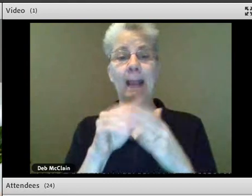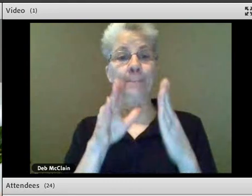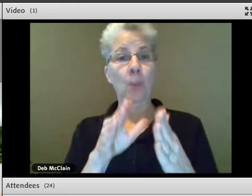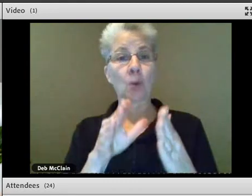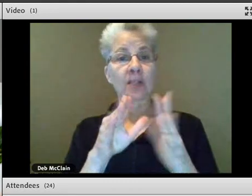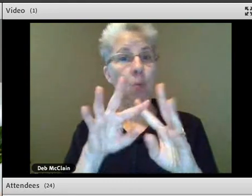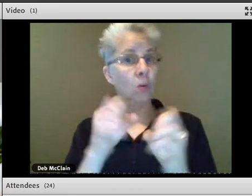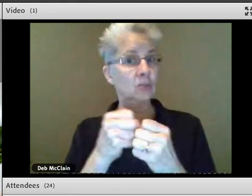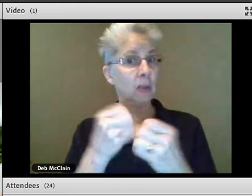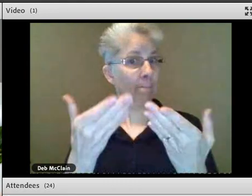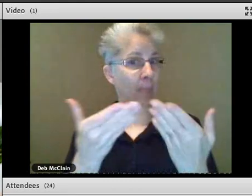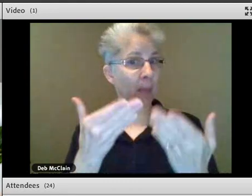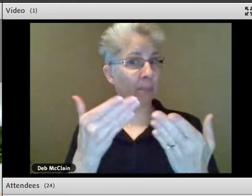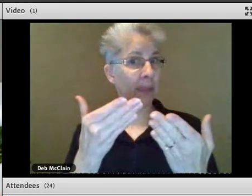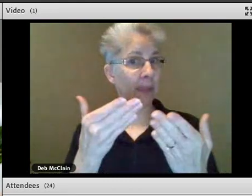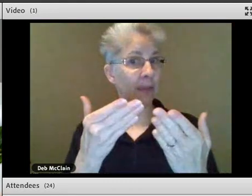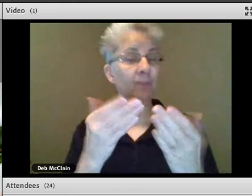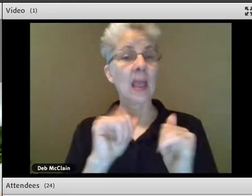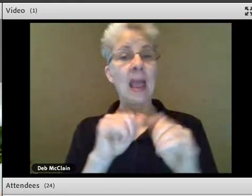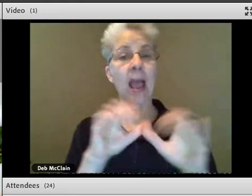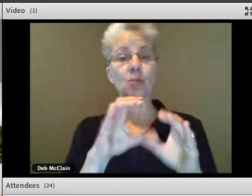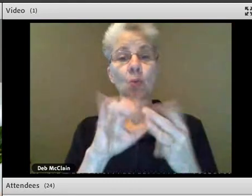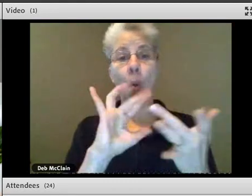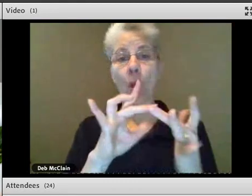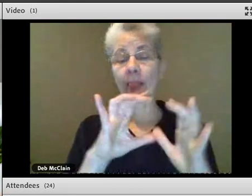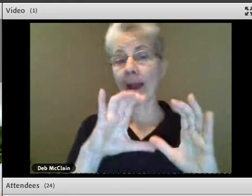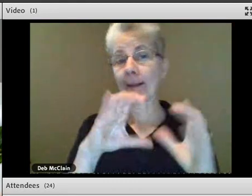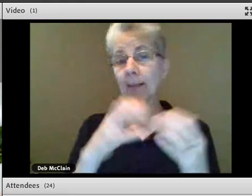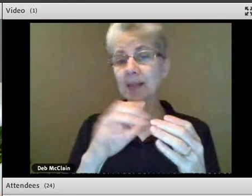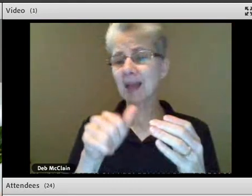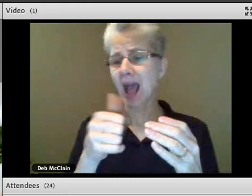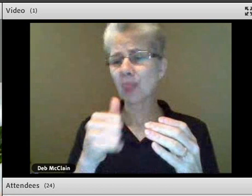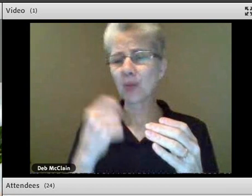of how to do these online classes. Does anyone else hear an echo?